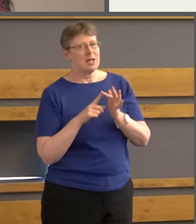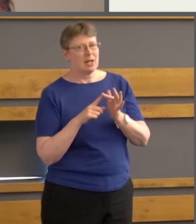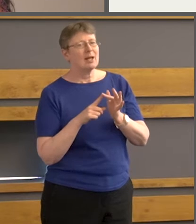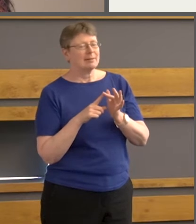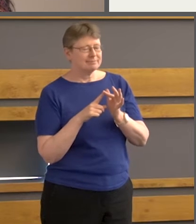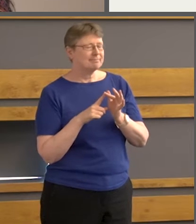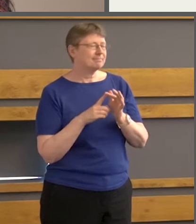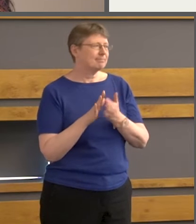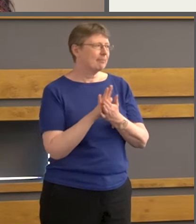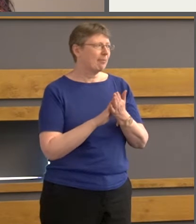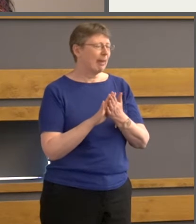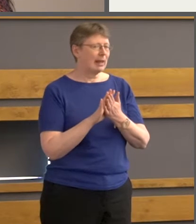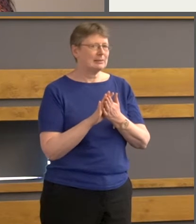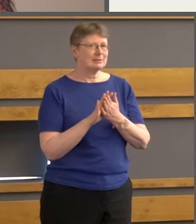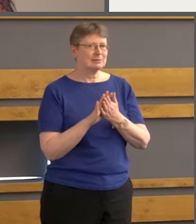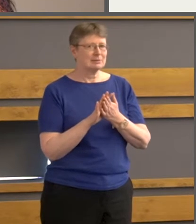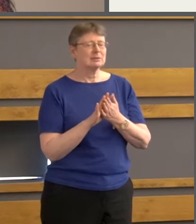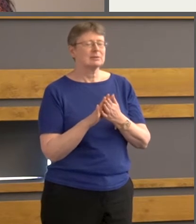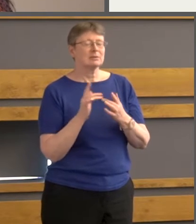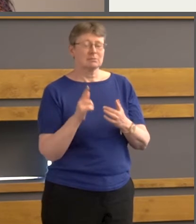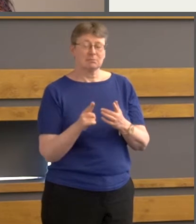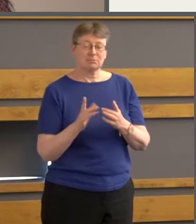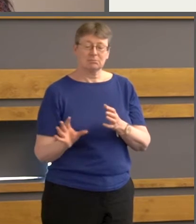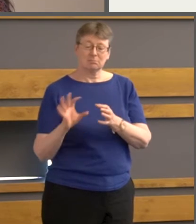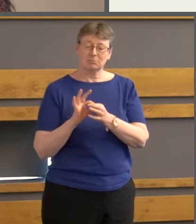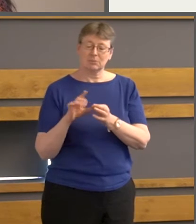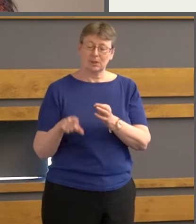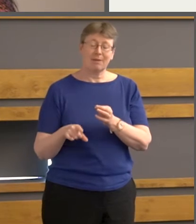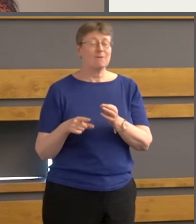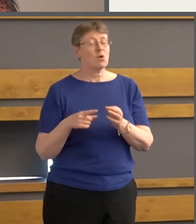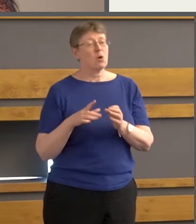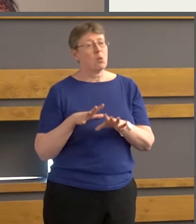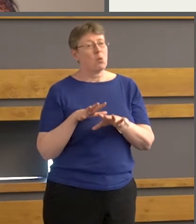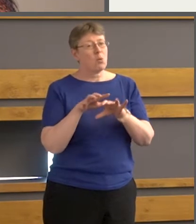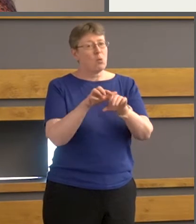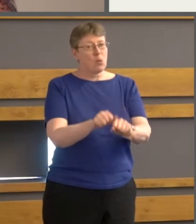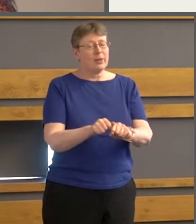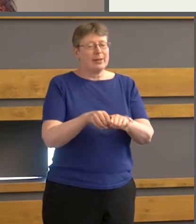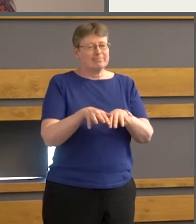Their desire to promote linen was not singular, but was tied to colonial expansion into the so-called New World,